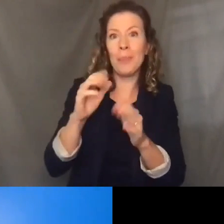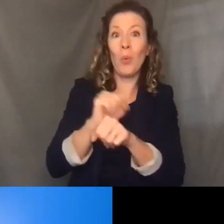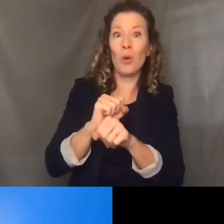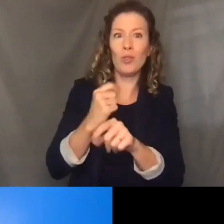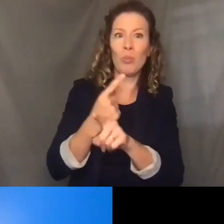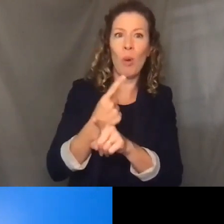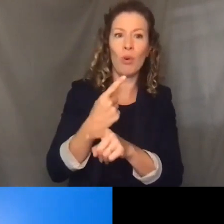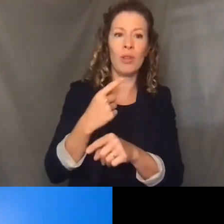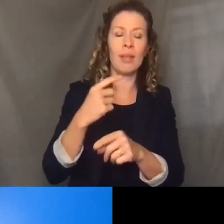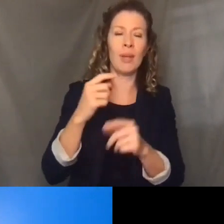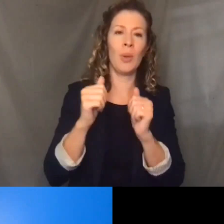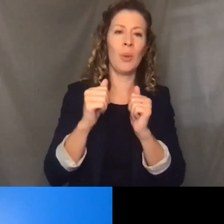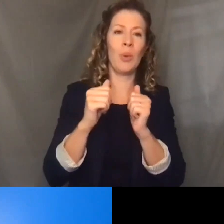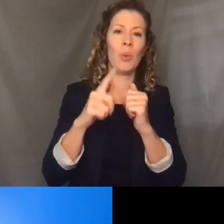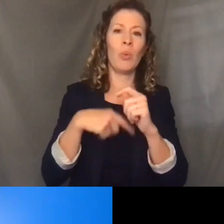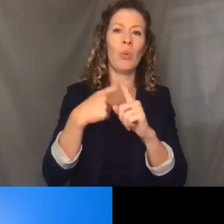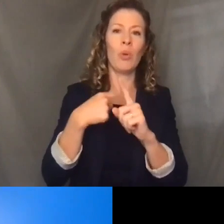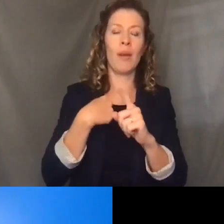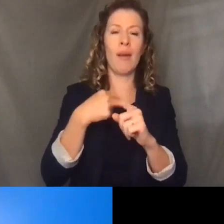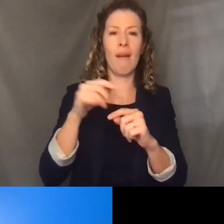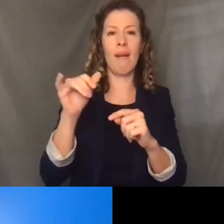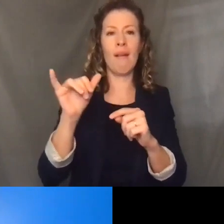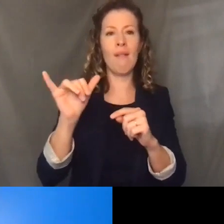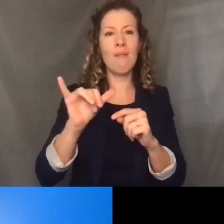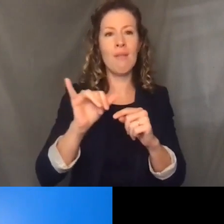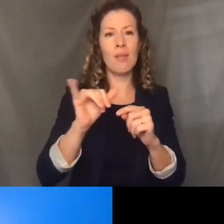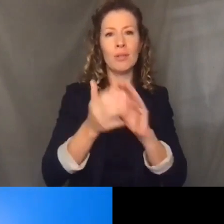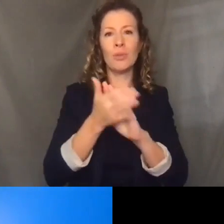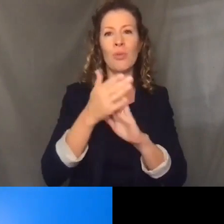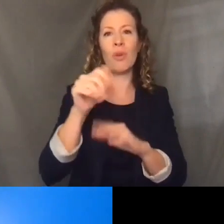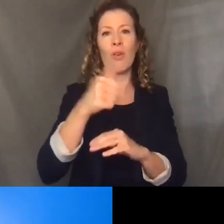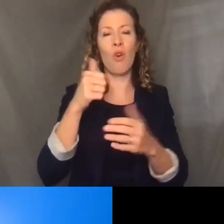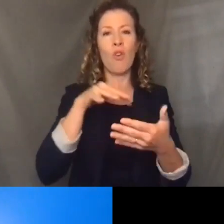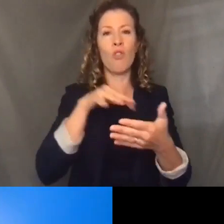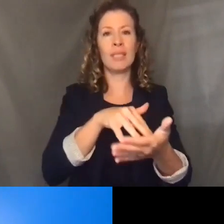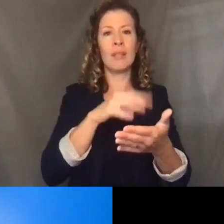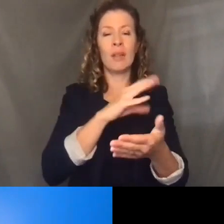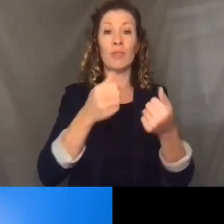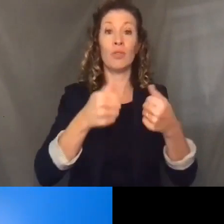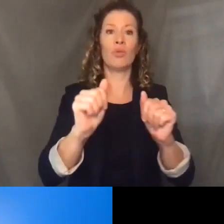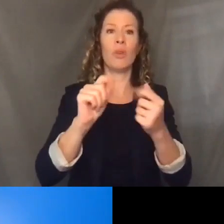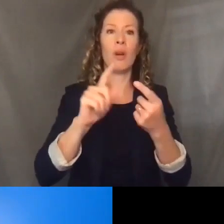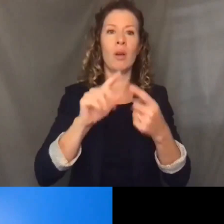we because when i also run other studies and tried also including obliques and